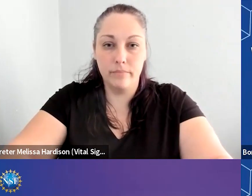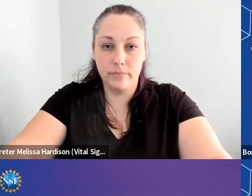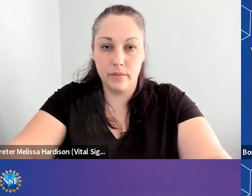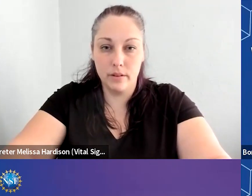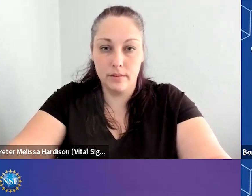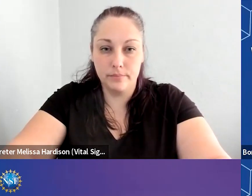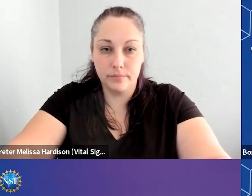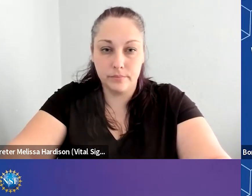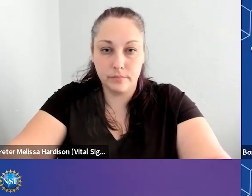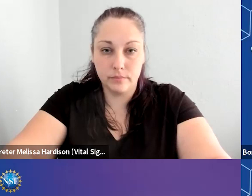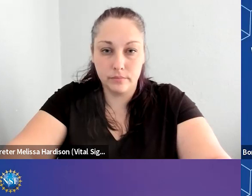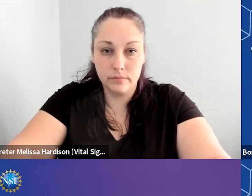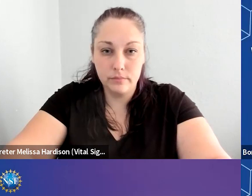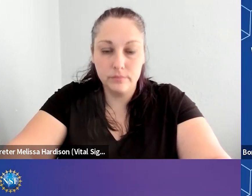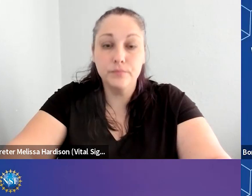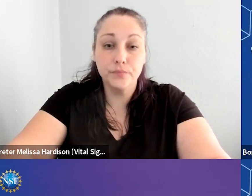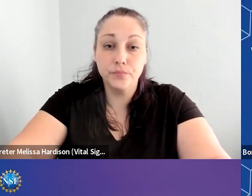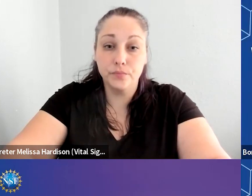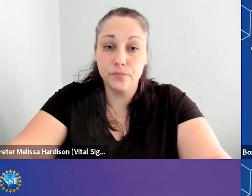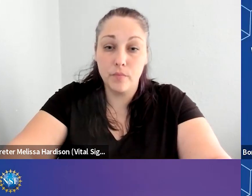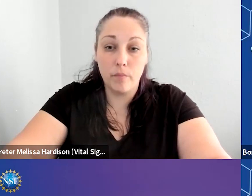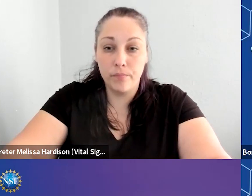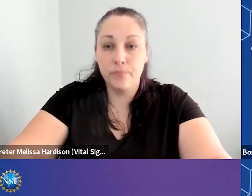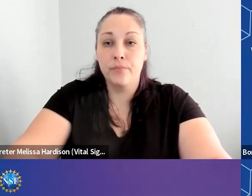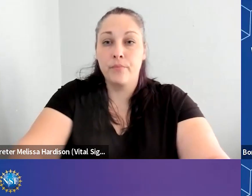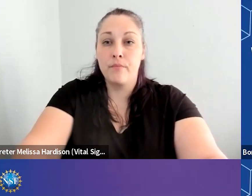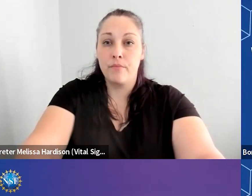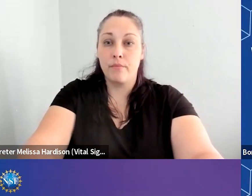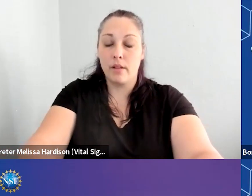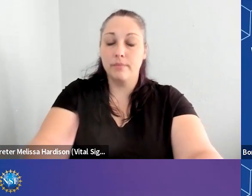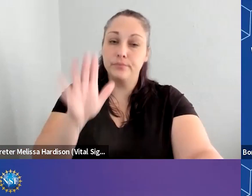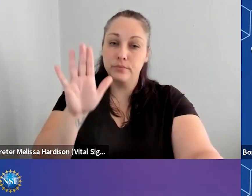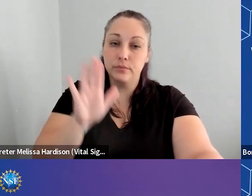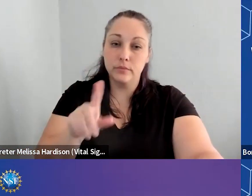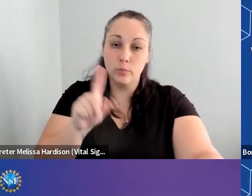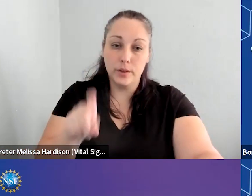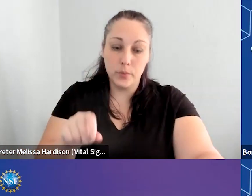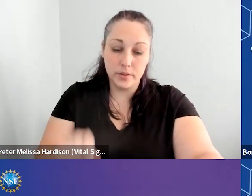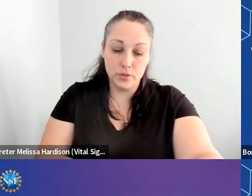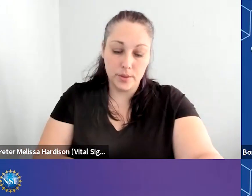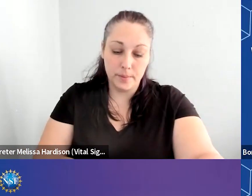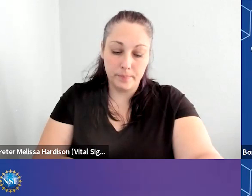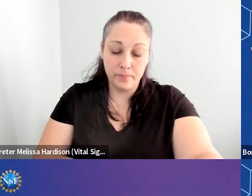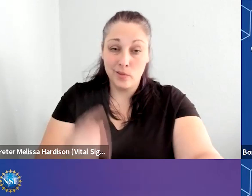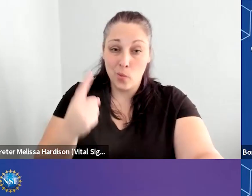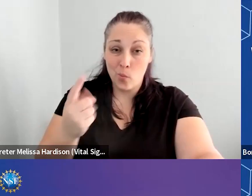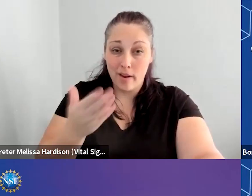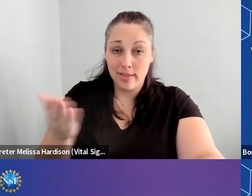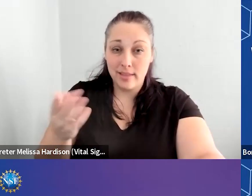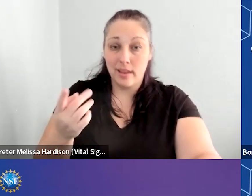Bonnie Green: That really is a great question. So the one thing is, you want to make sure that you have enough time